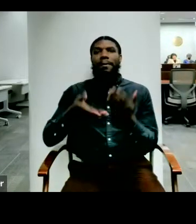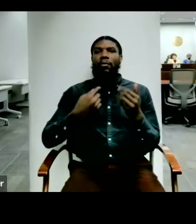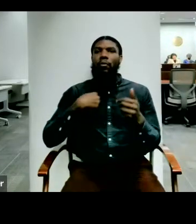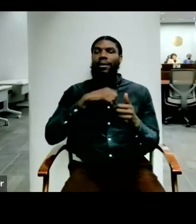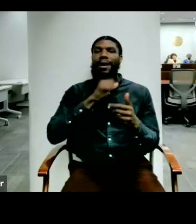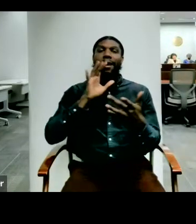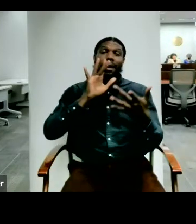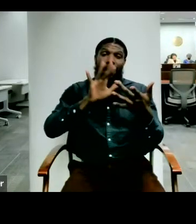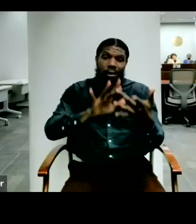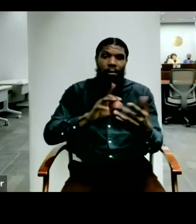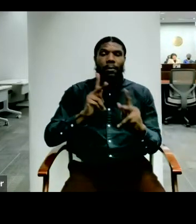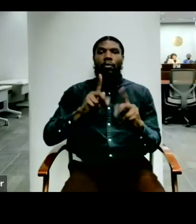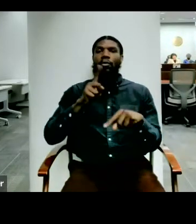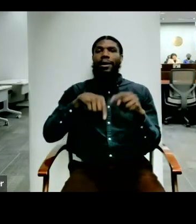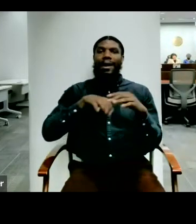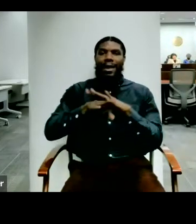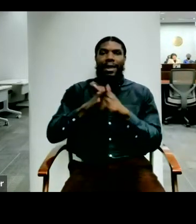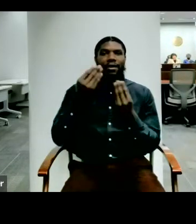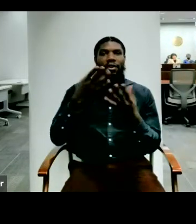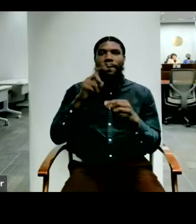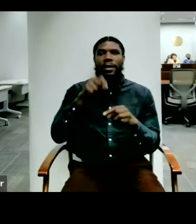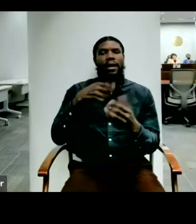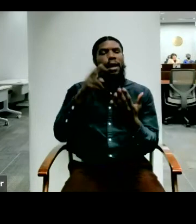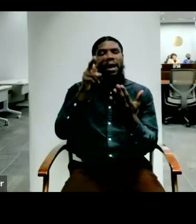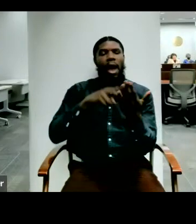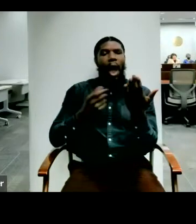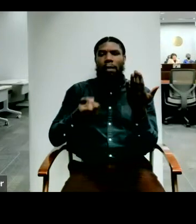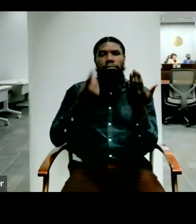access tap kind of information, because they don't have basic literacy skills.